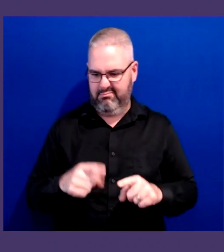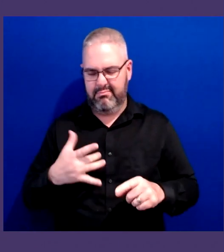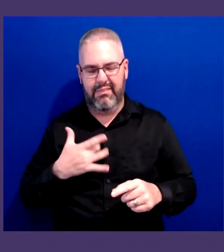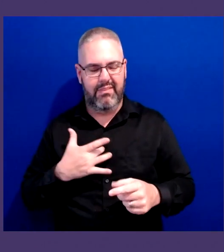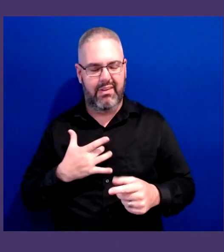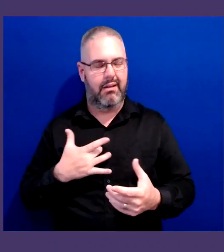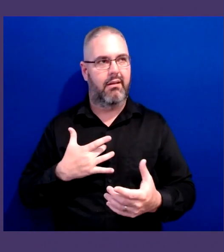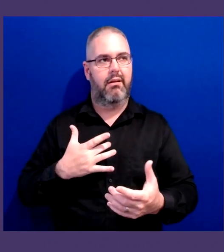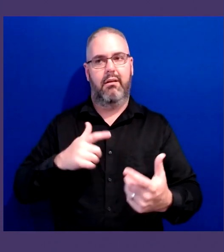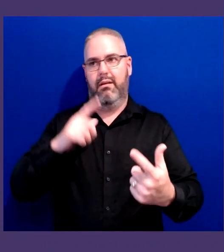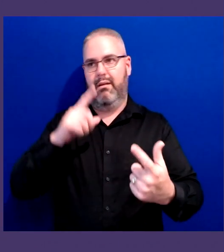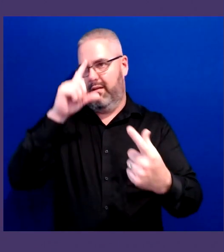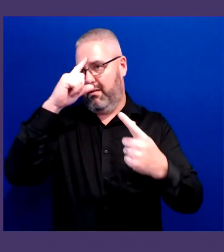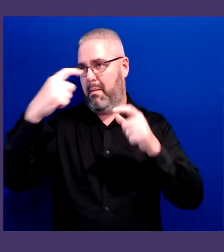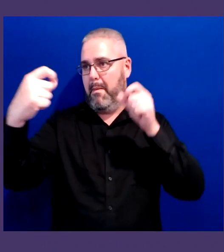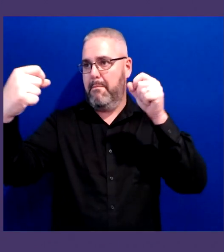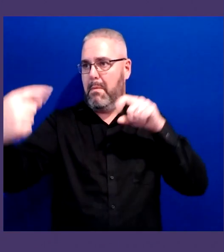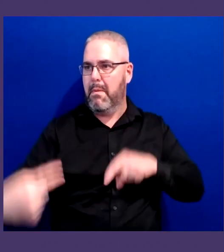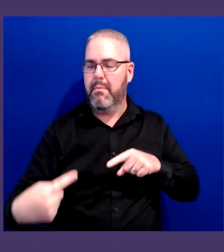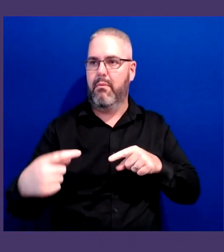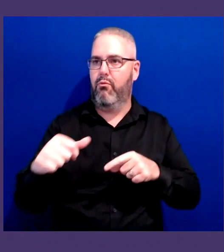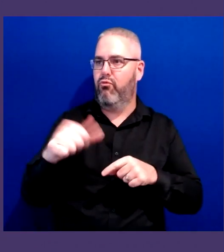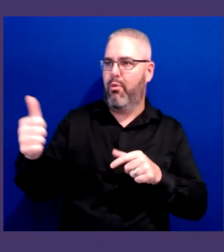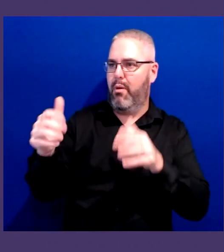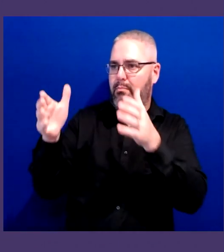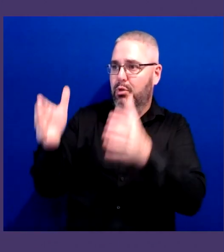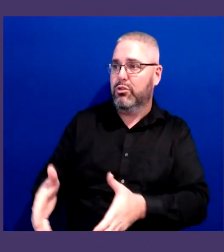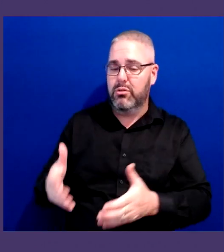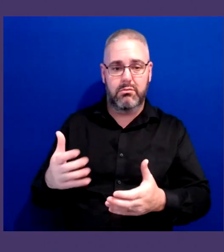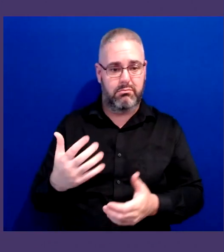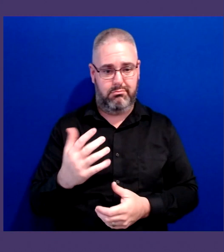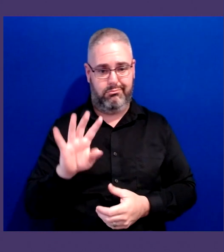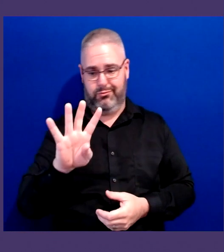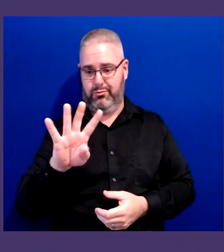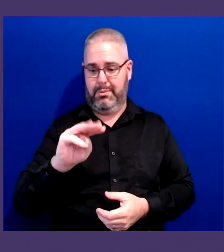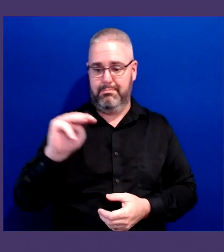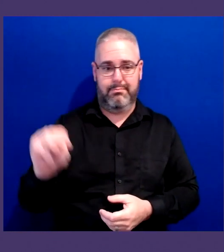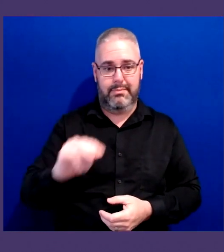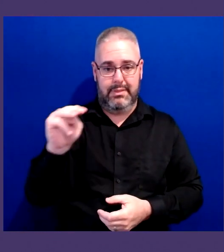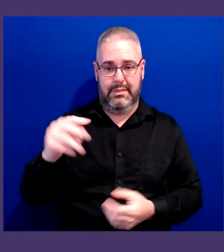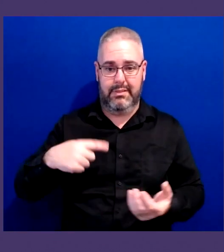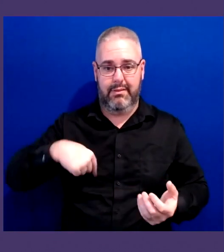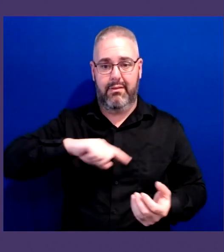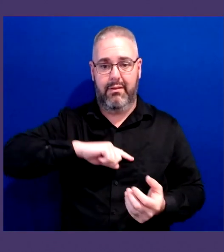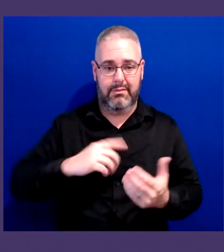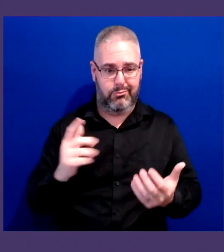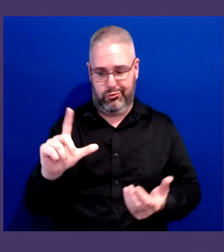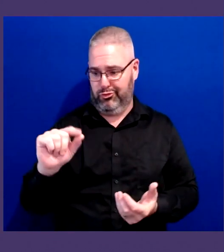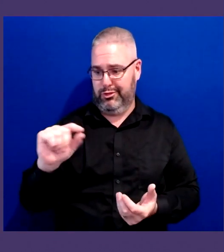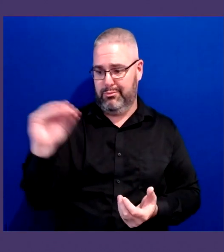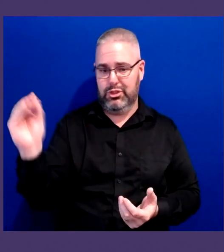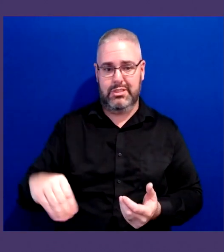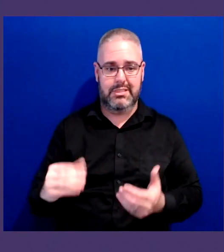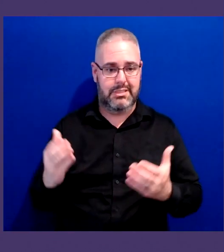All 4 million of us here, 20 percent of us here in the population in Australia,